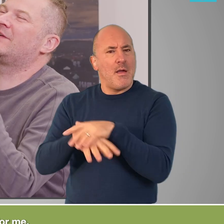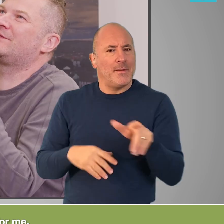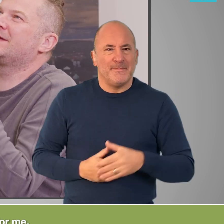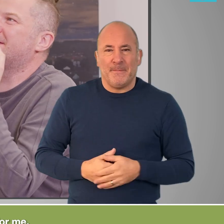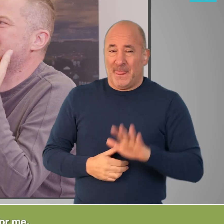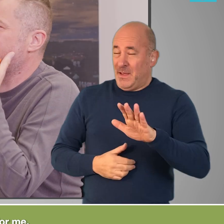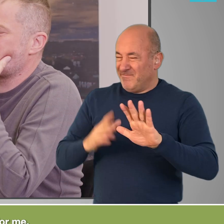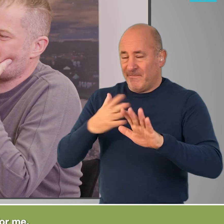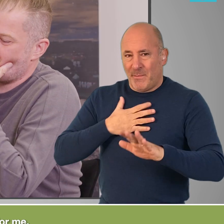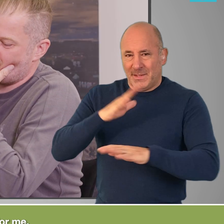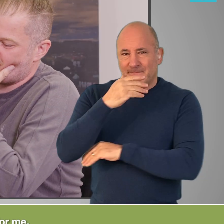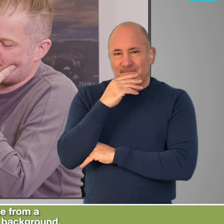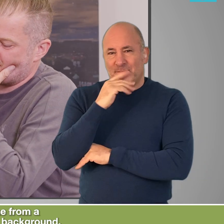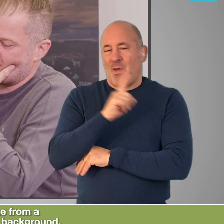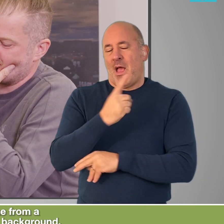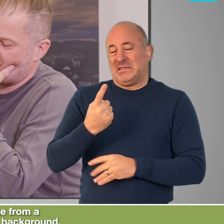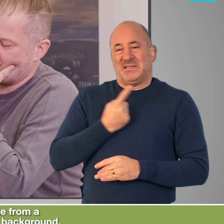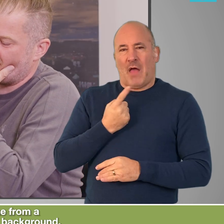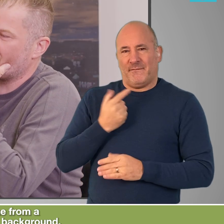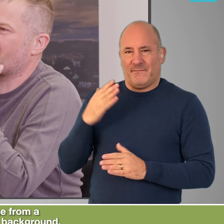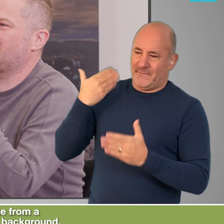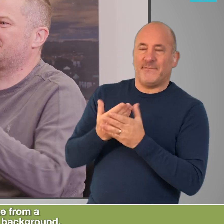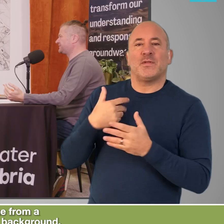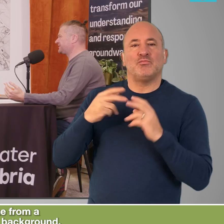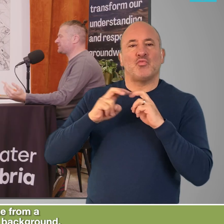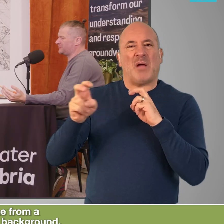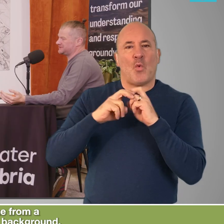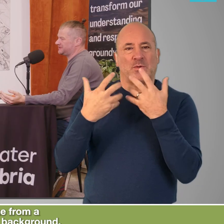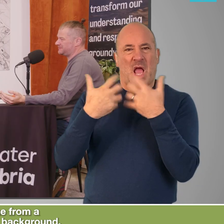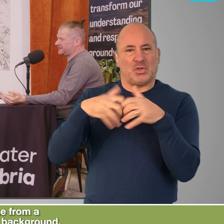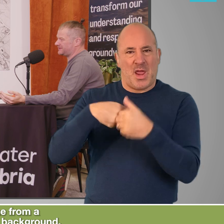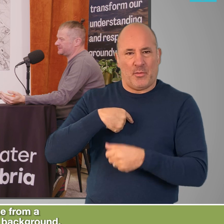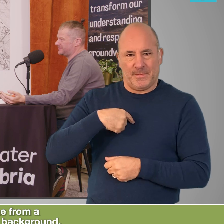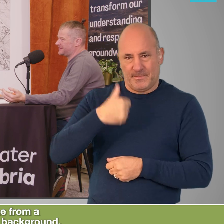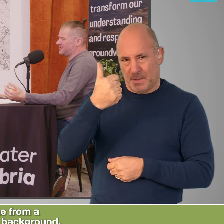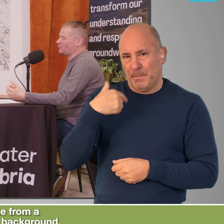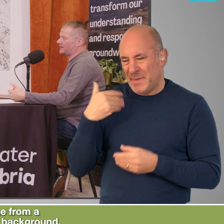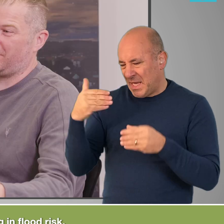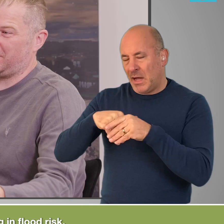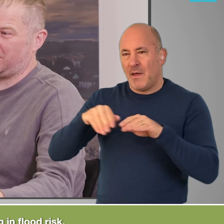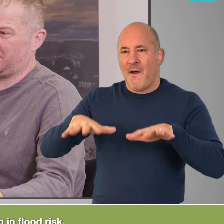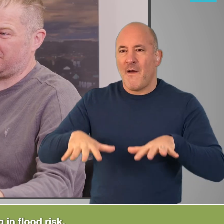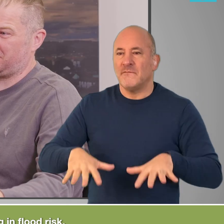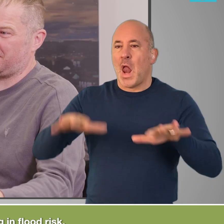I think initially for me, because I've came from a transport engineering background, when I've been working in flood risk,